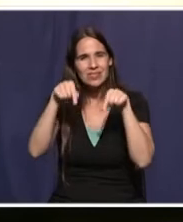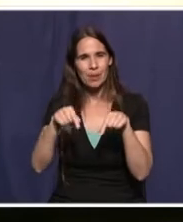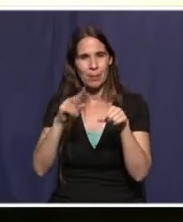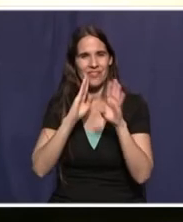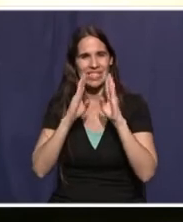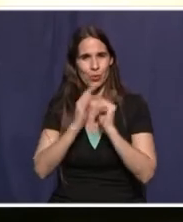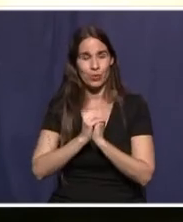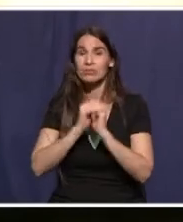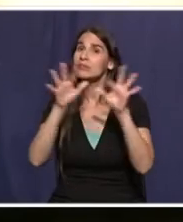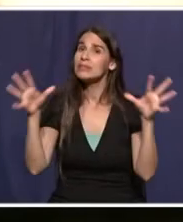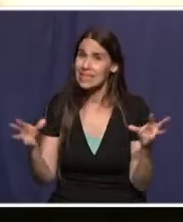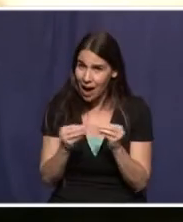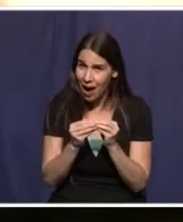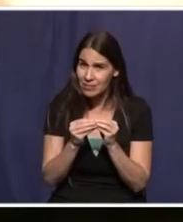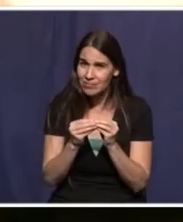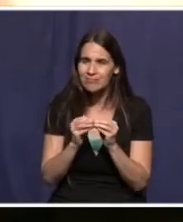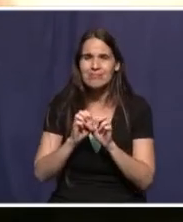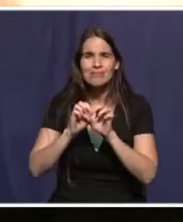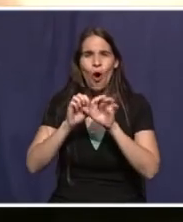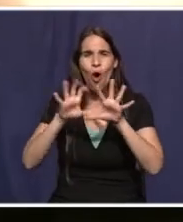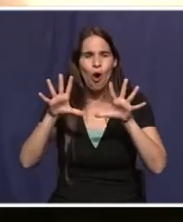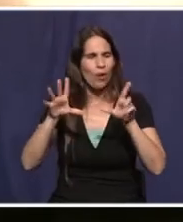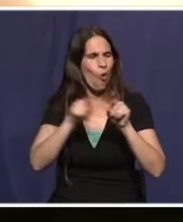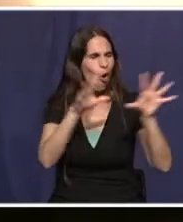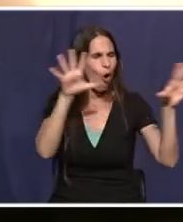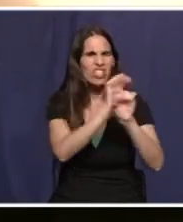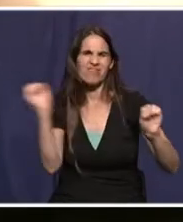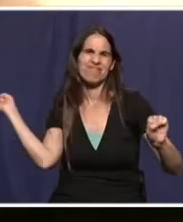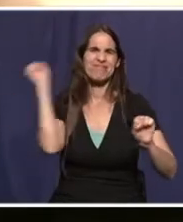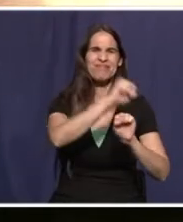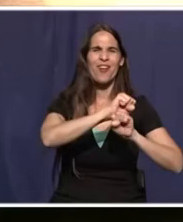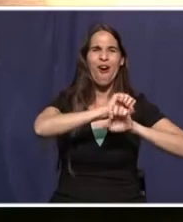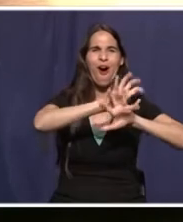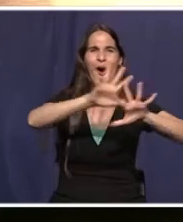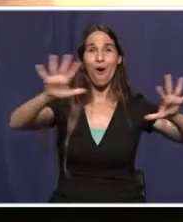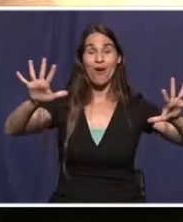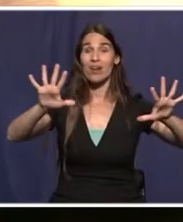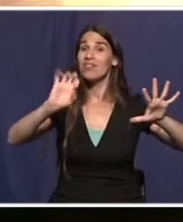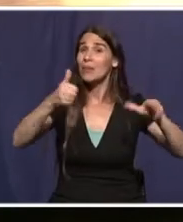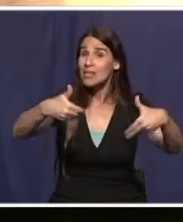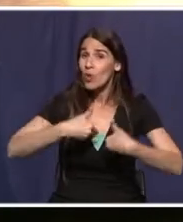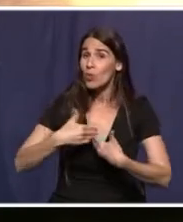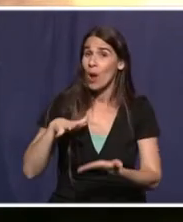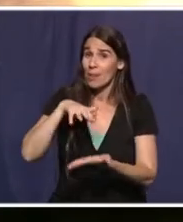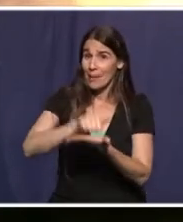Together, light will overtake the darkness, and if you help us finance our work, we'd love that.